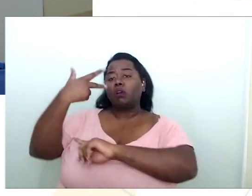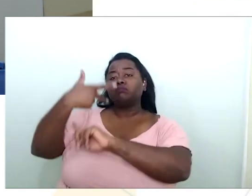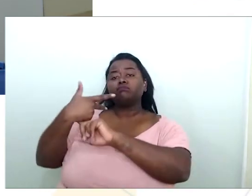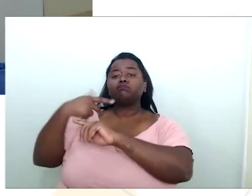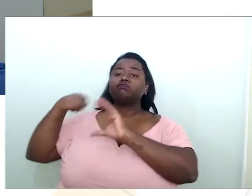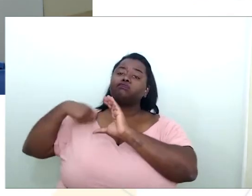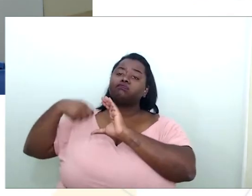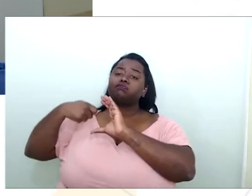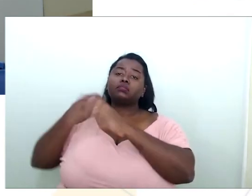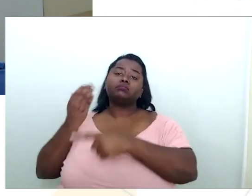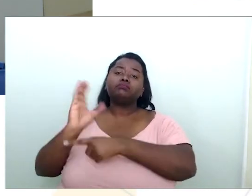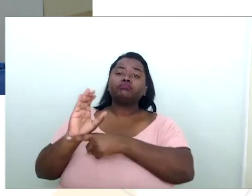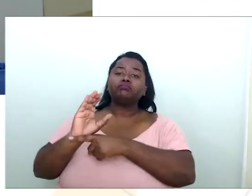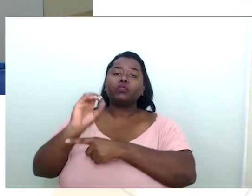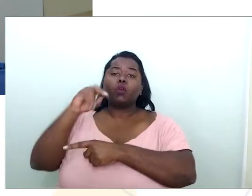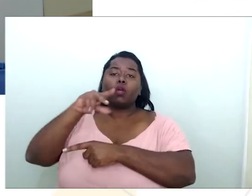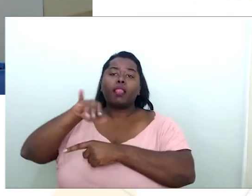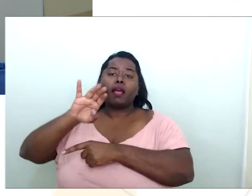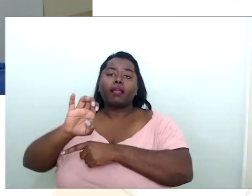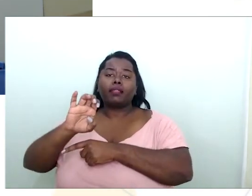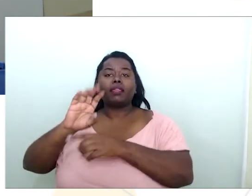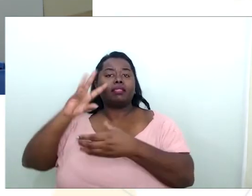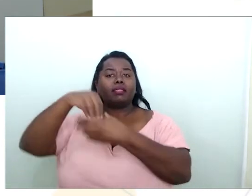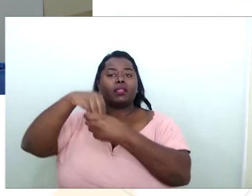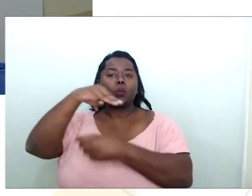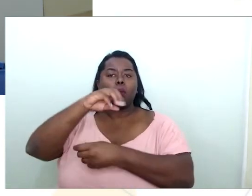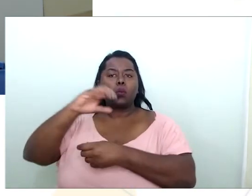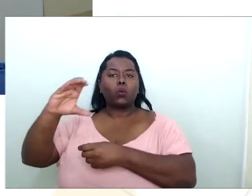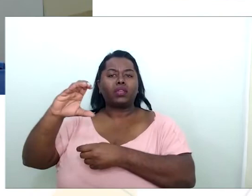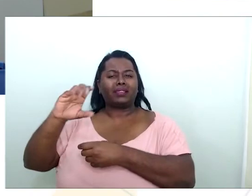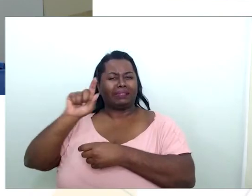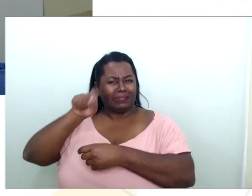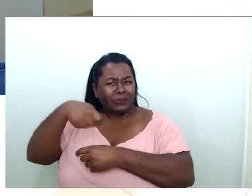as part of your MOOC and you think you've done a book that makes me angry